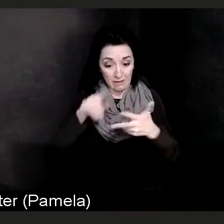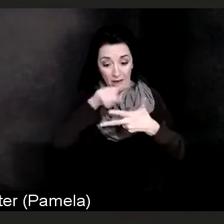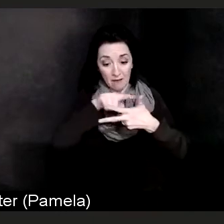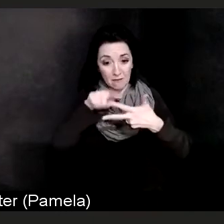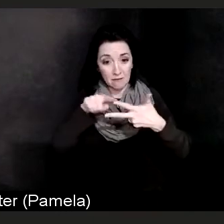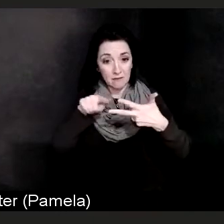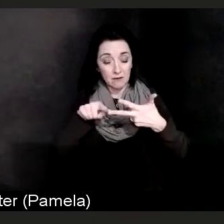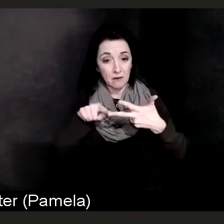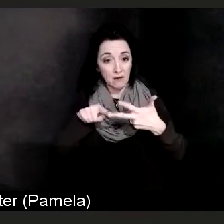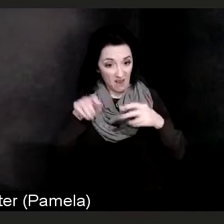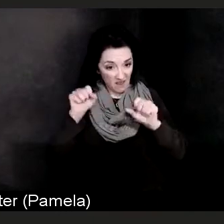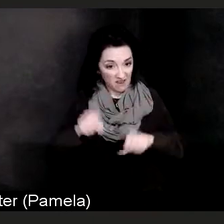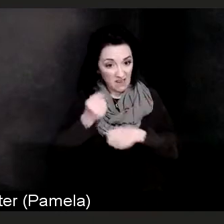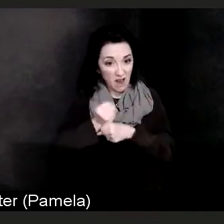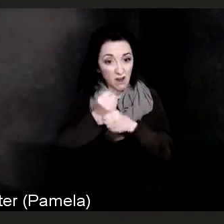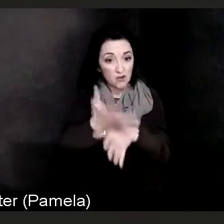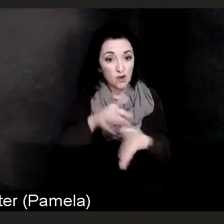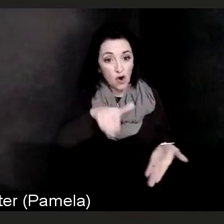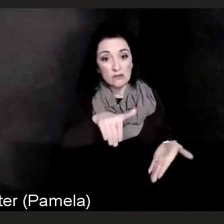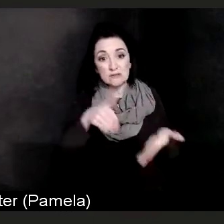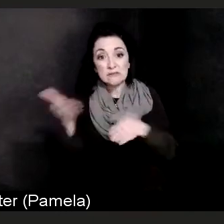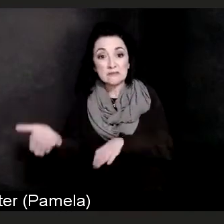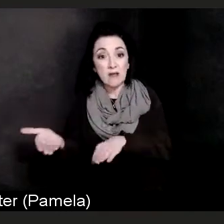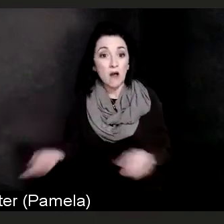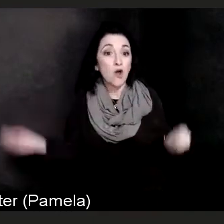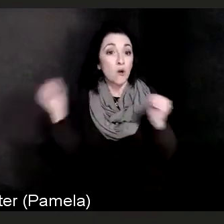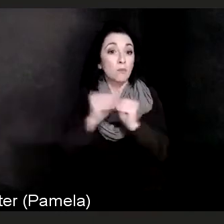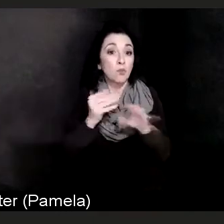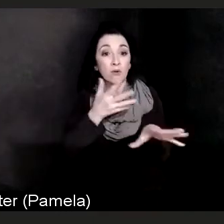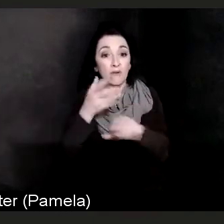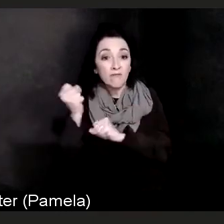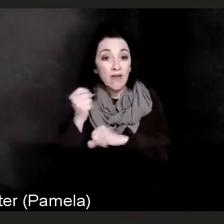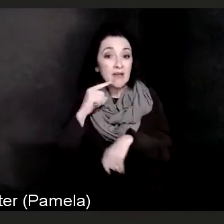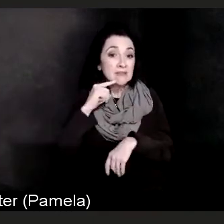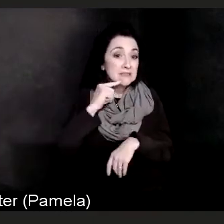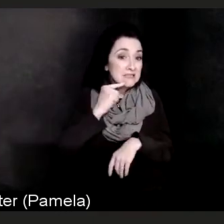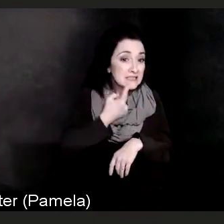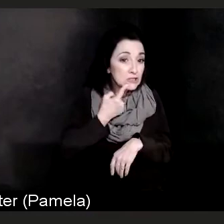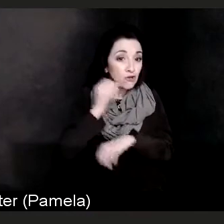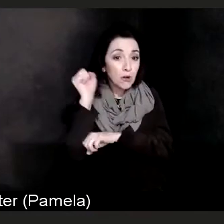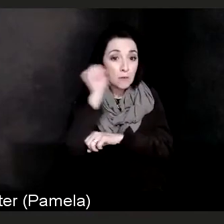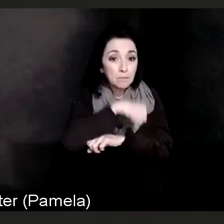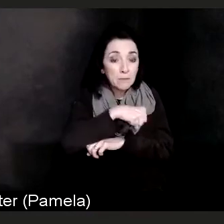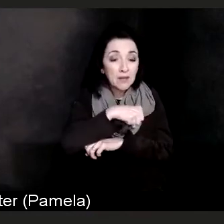or contract one of the strains that you have a chance of becoming more severely ill